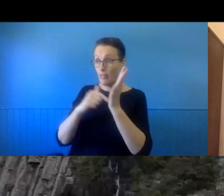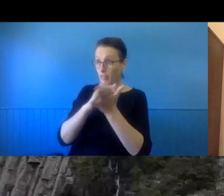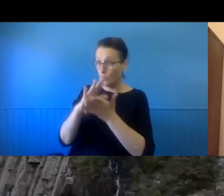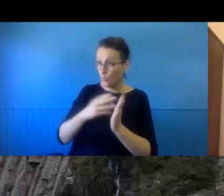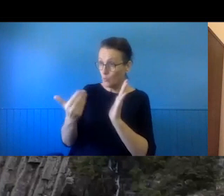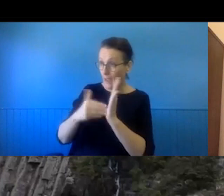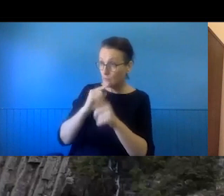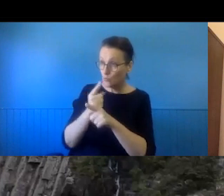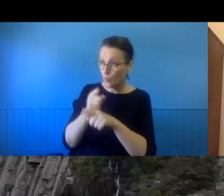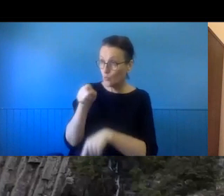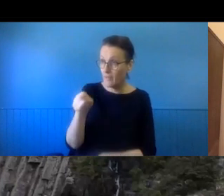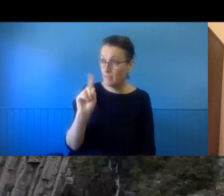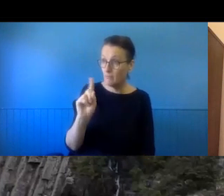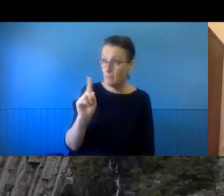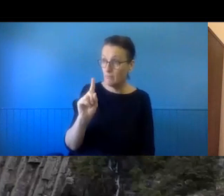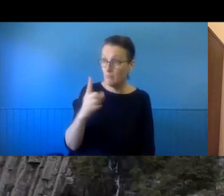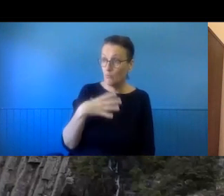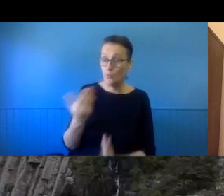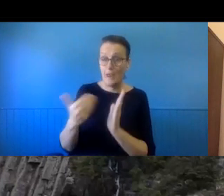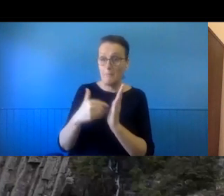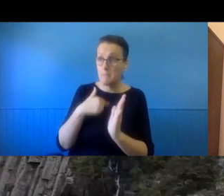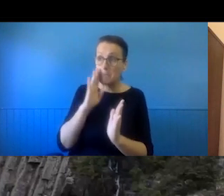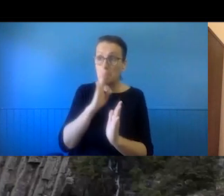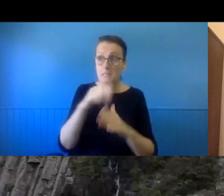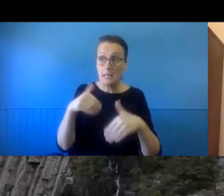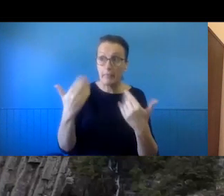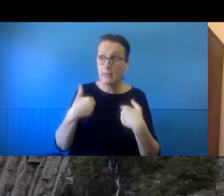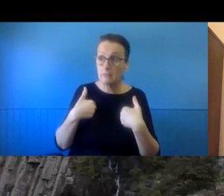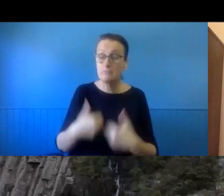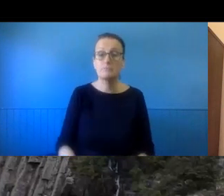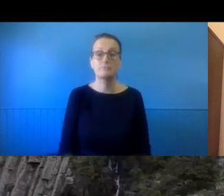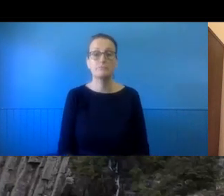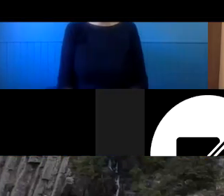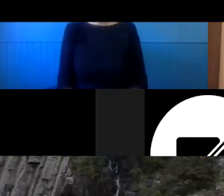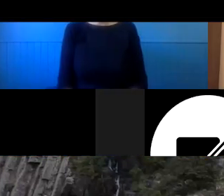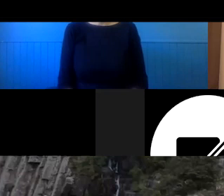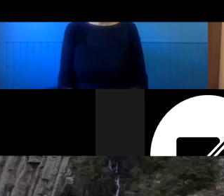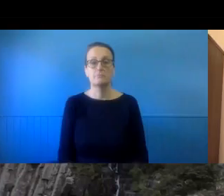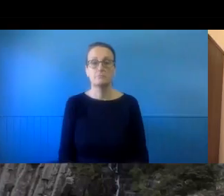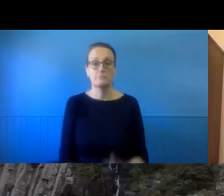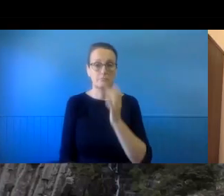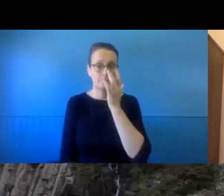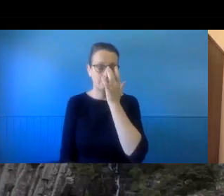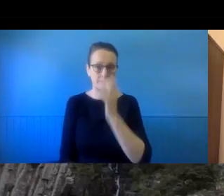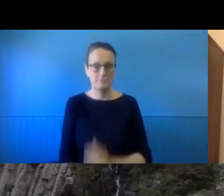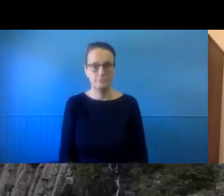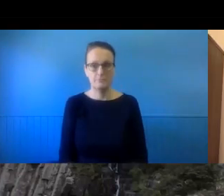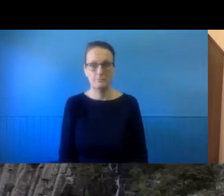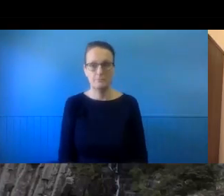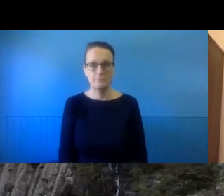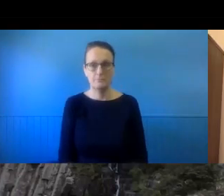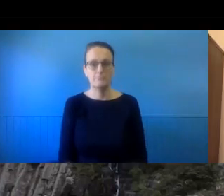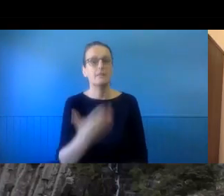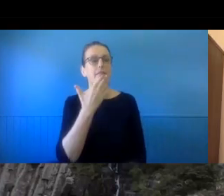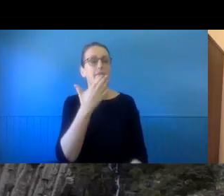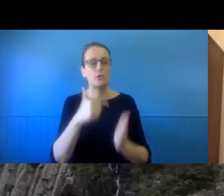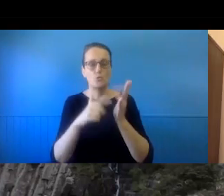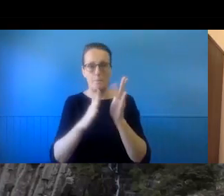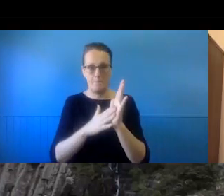that. If there's anything I've missed, please jump in. >> ANANTH